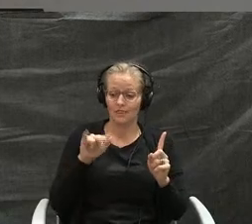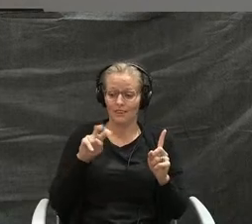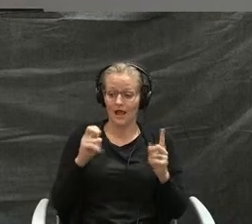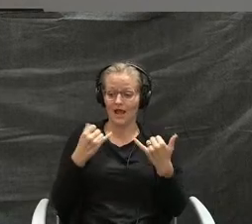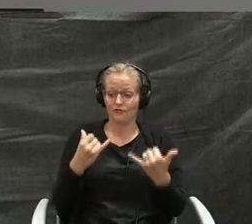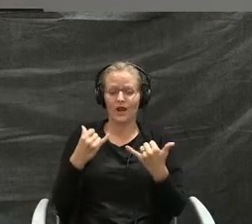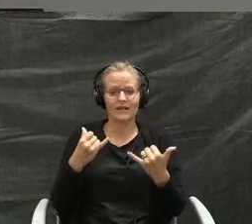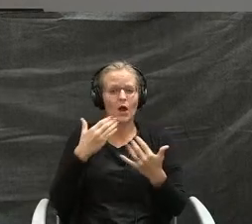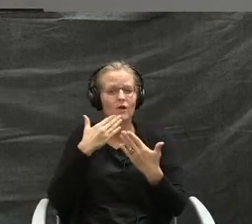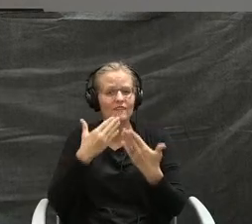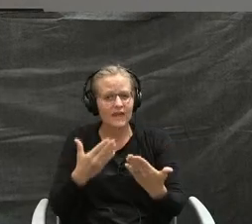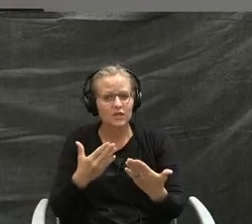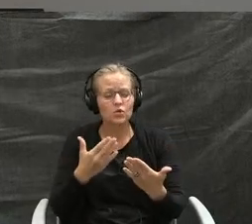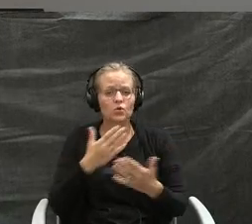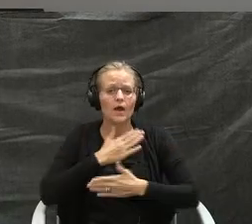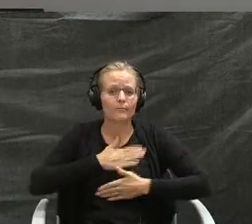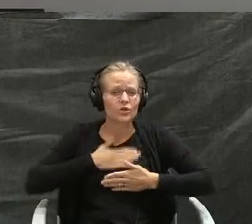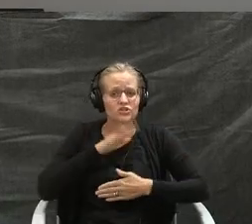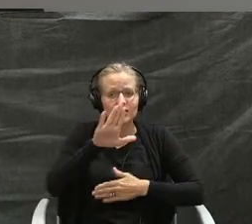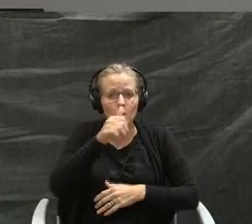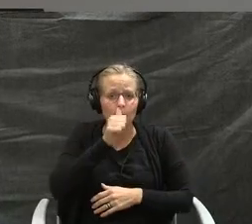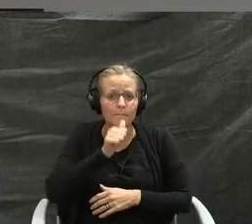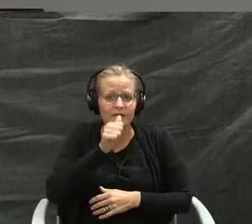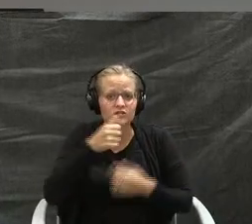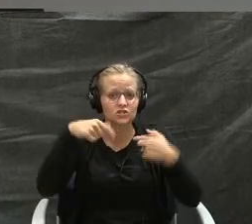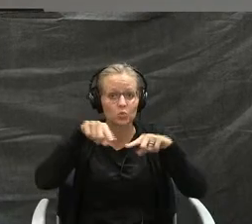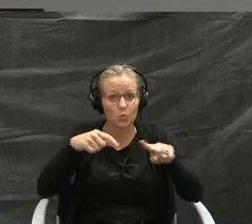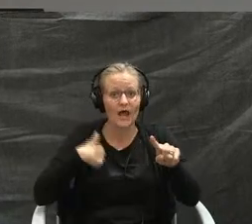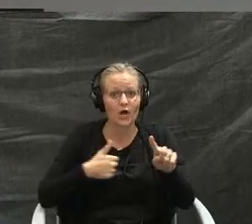patience as we work through this. Before we start I too